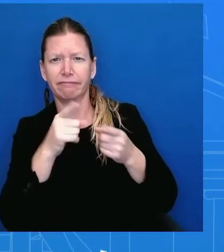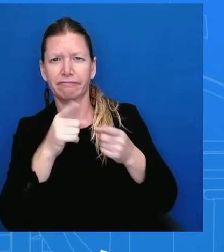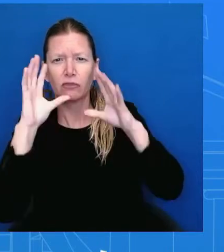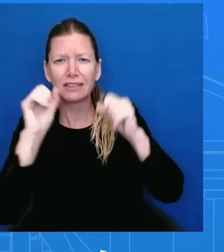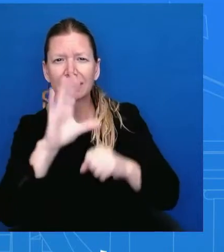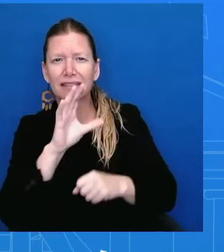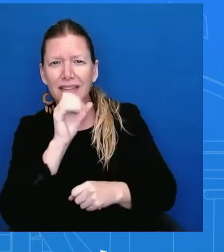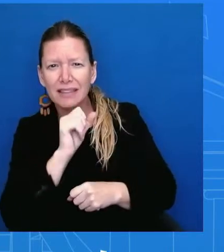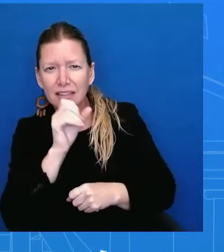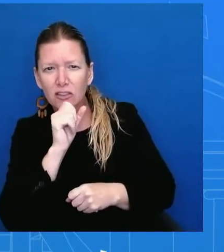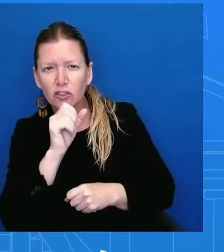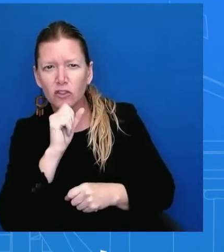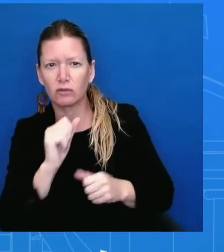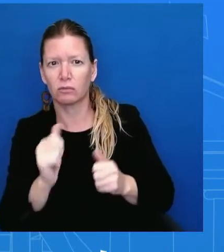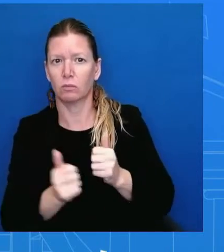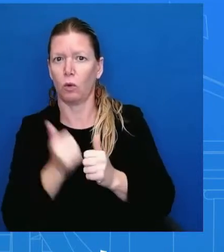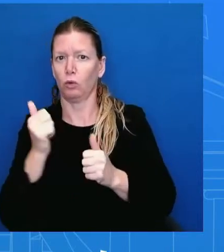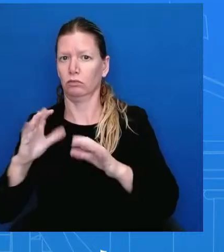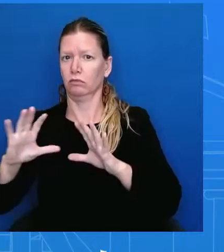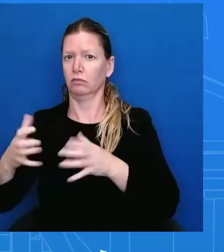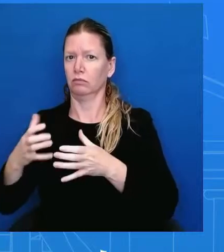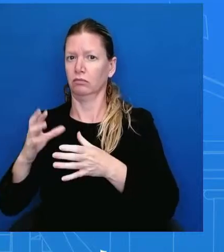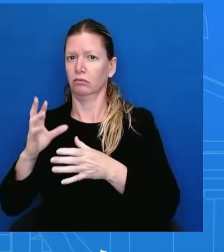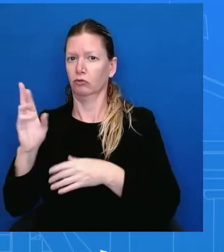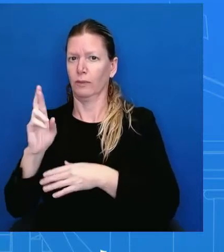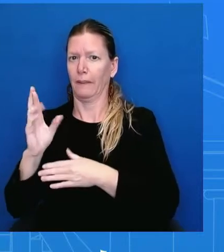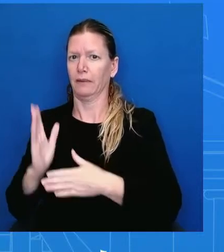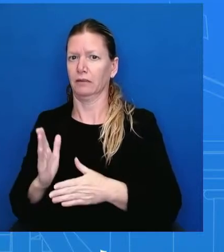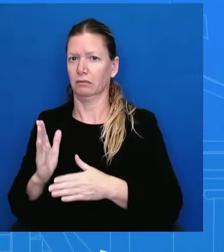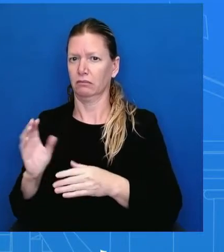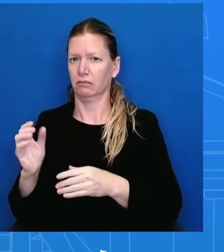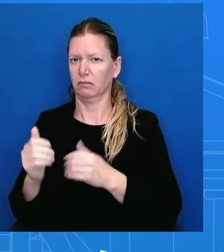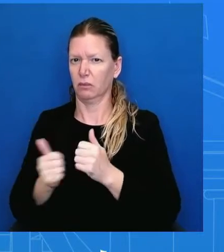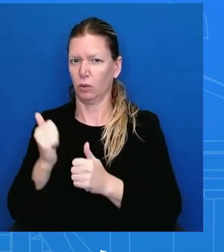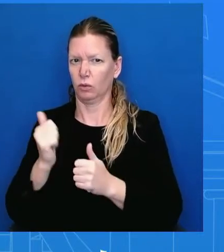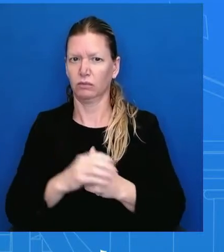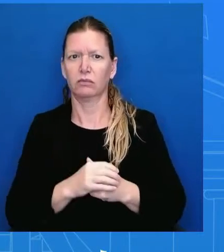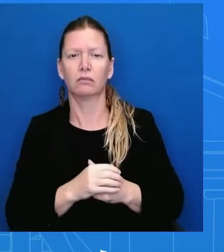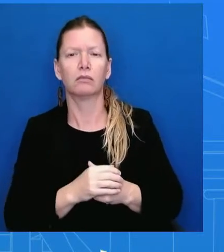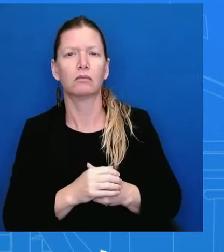It said that the White House -- Ms. Jean-Pierre: From that same story? The Press: From that same story. Ms. Jean-Pierre: Okay. The Press: It said that "the White House kept close tabs